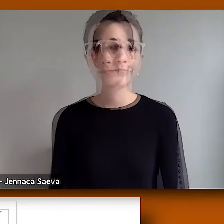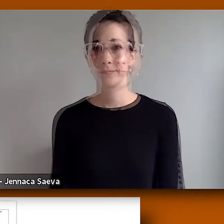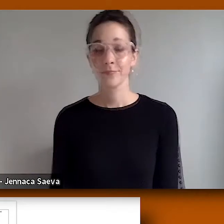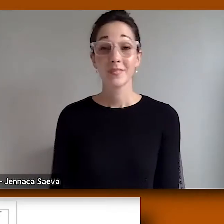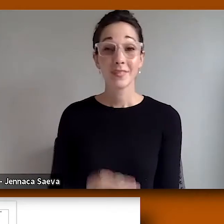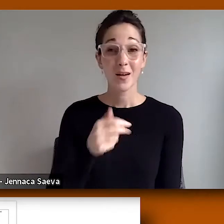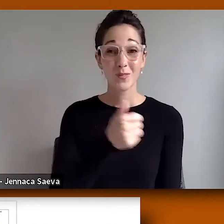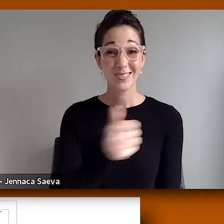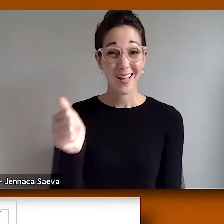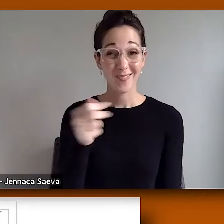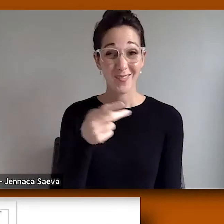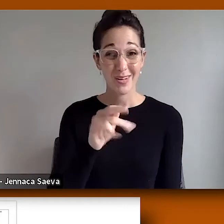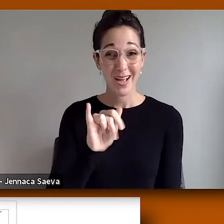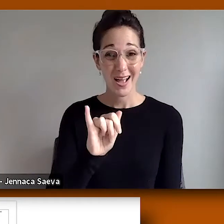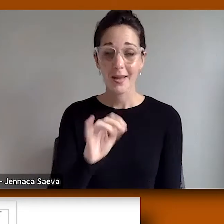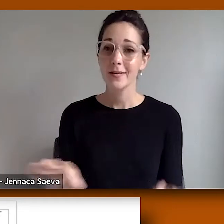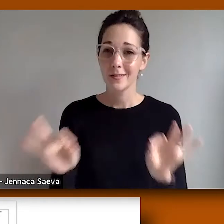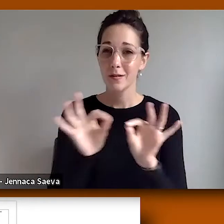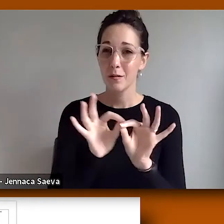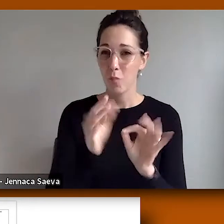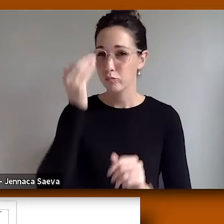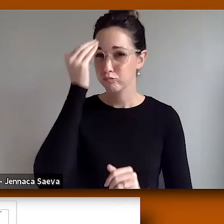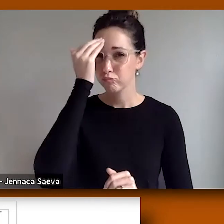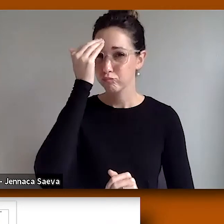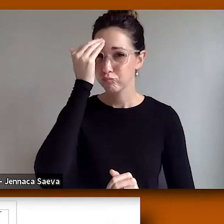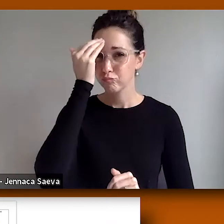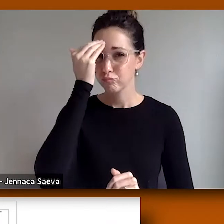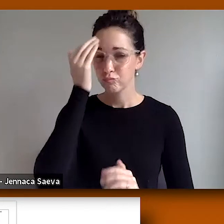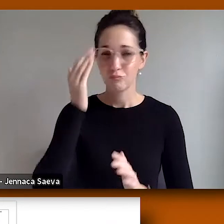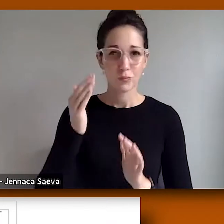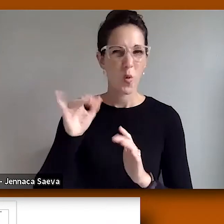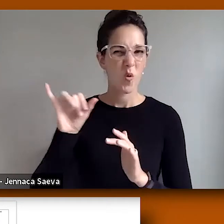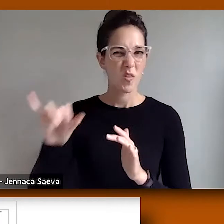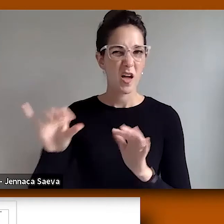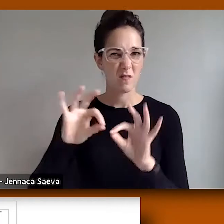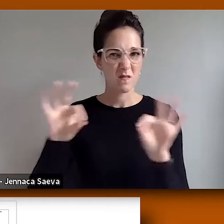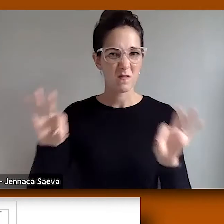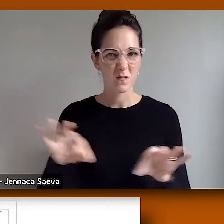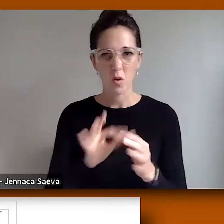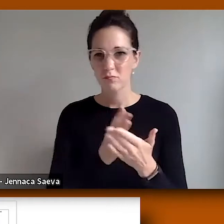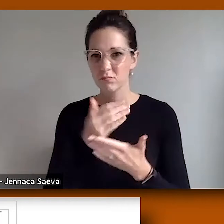So as a PI, you really should familiarize yourself with this form...